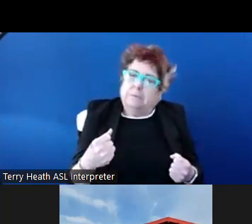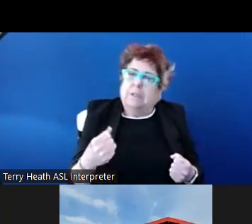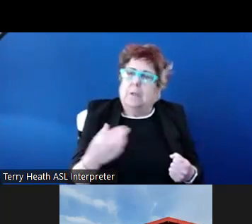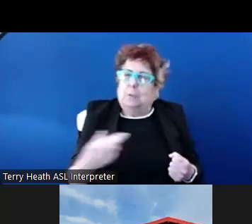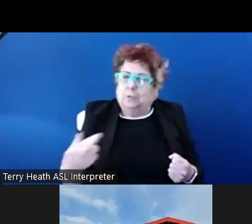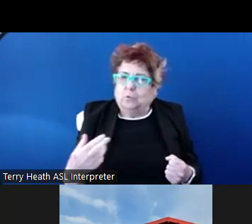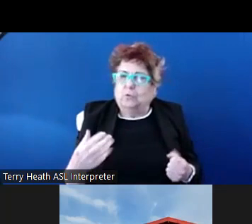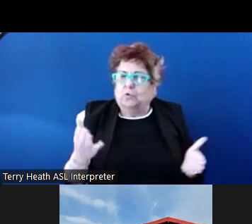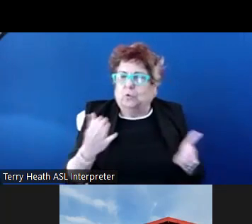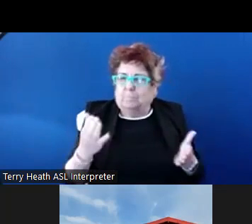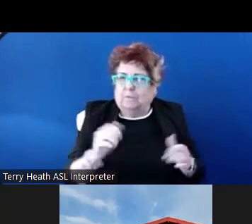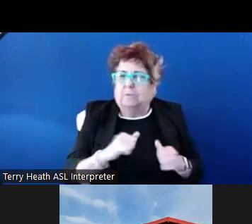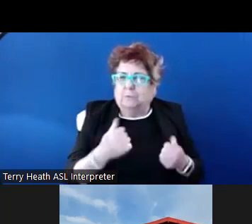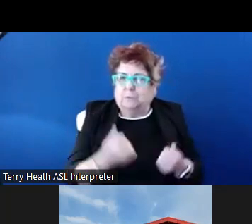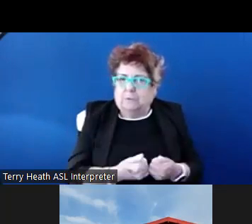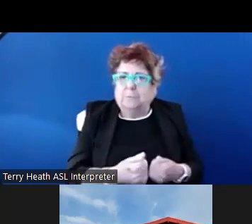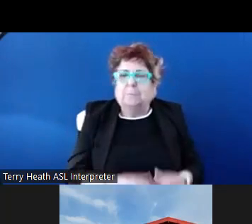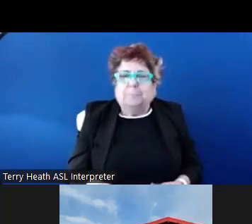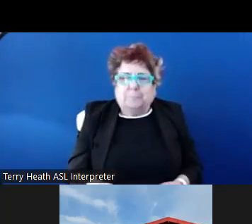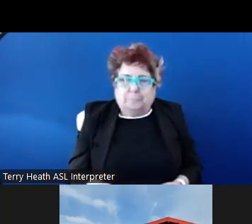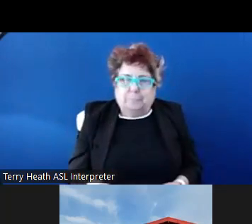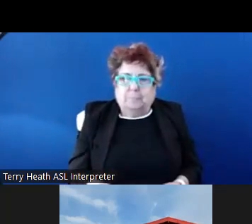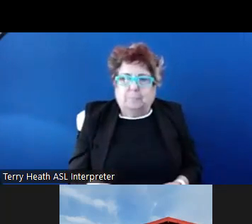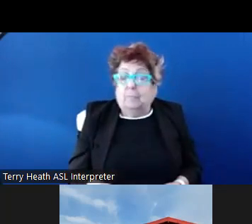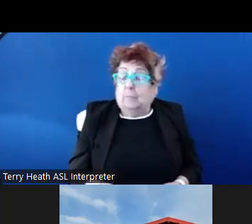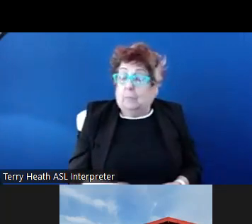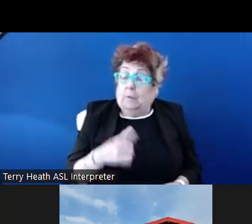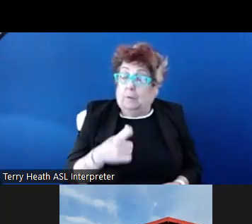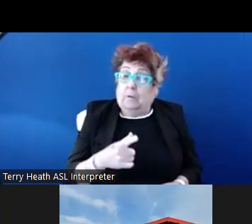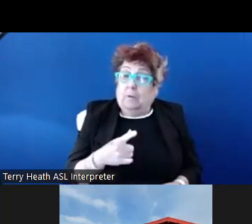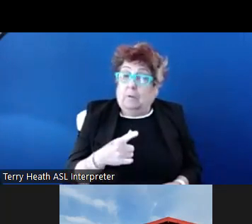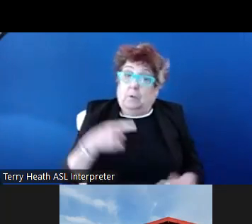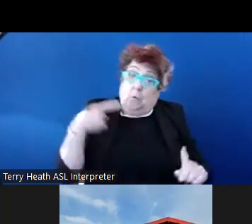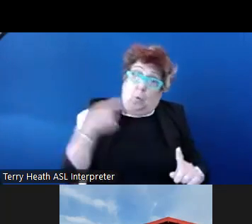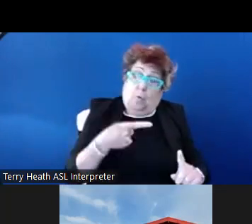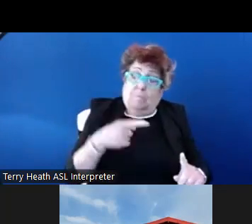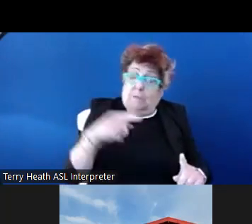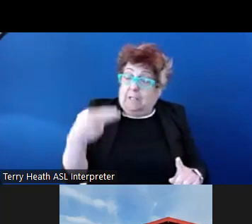are about partnerships. The goal of HSRC has always been about